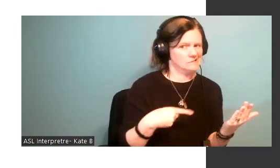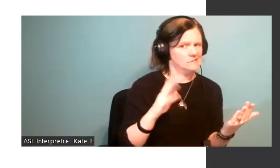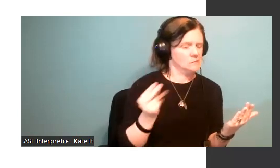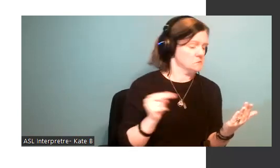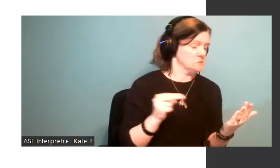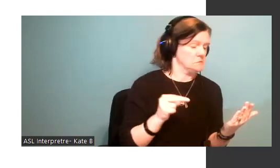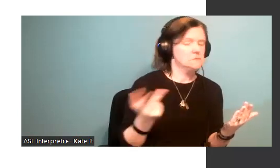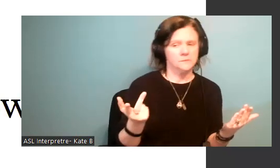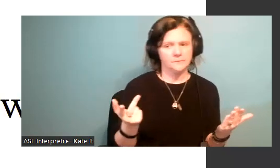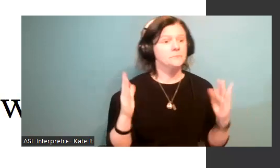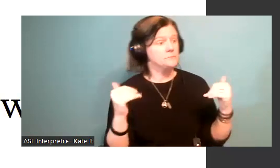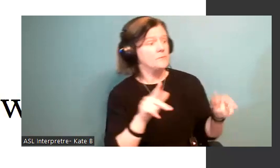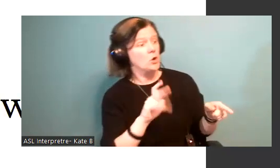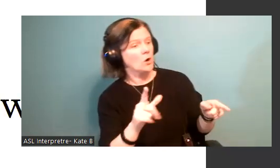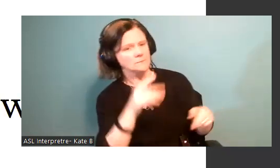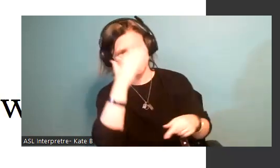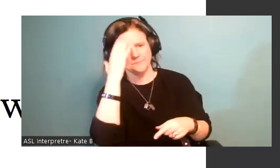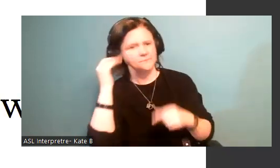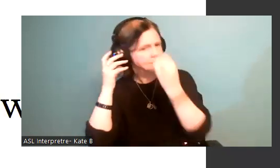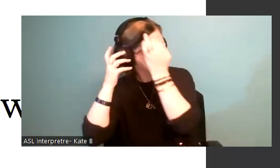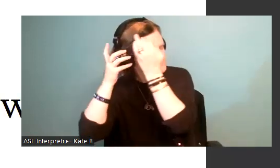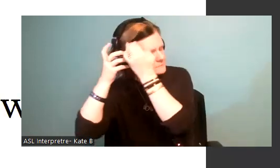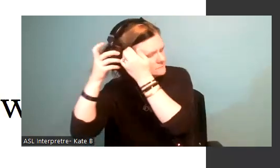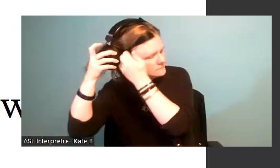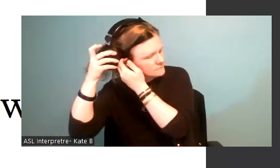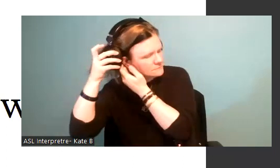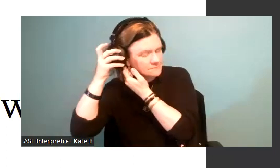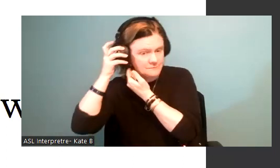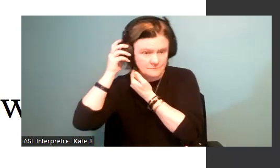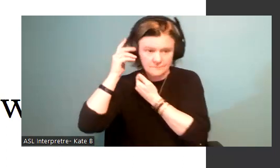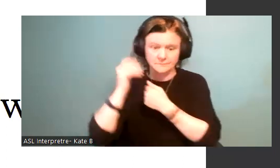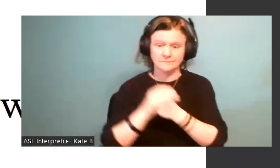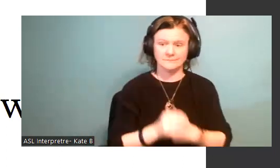applications, have that guide up in a second tab, because you're going to need it.